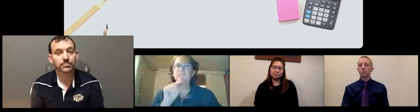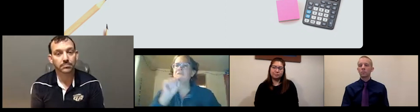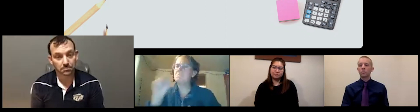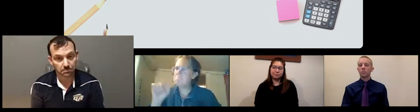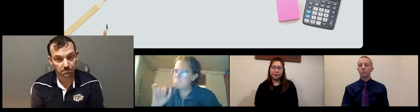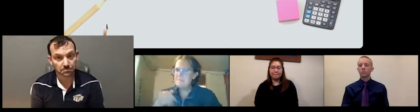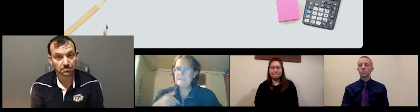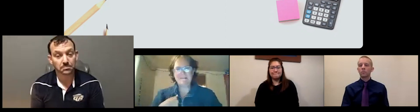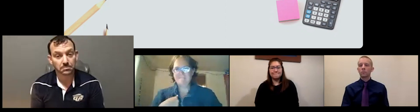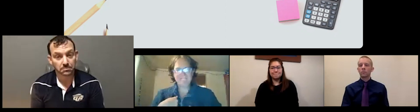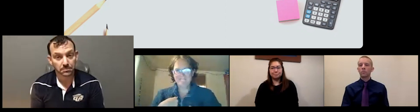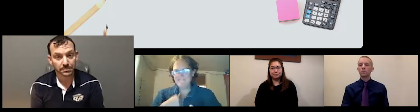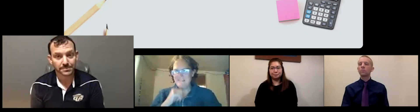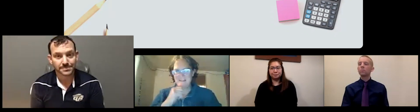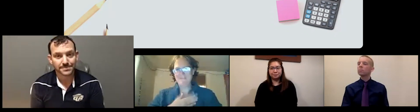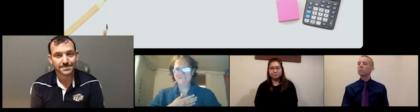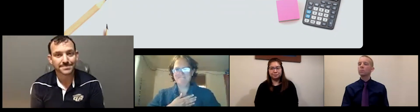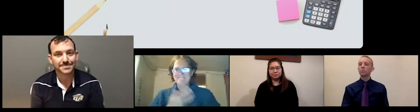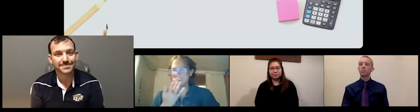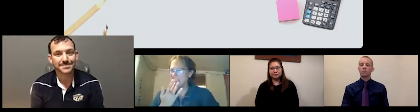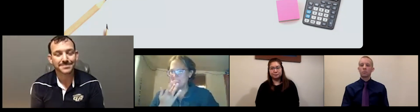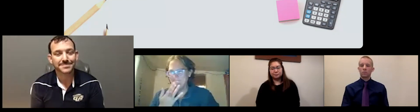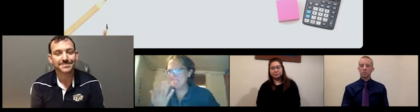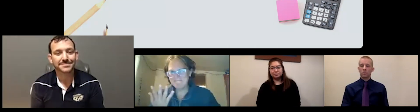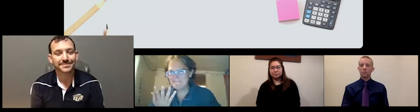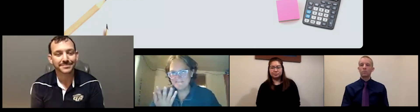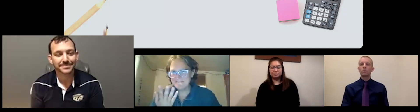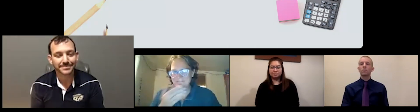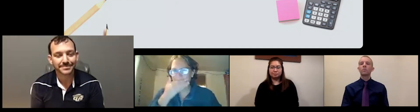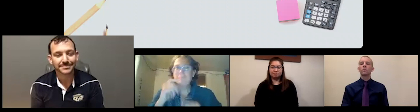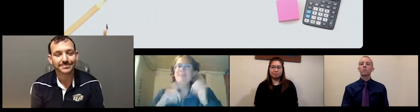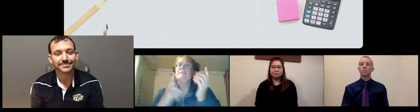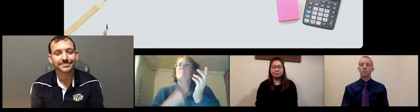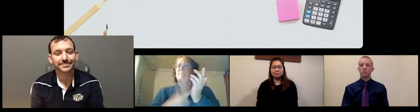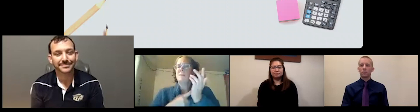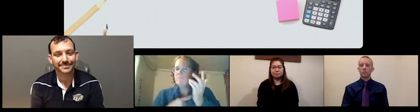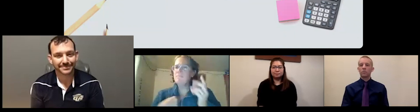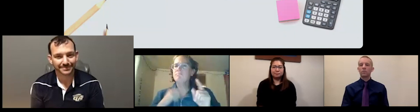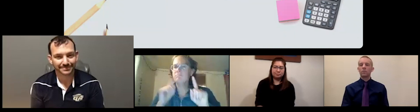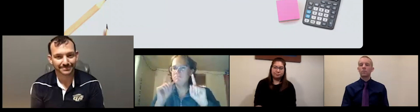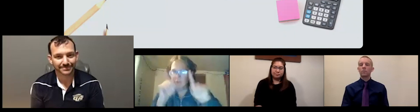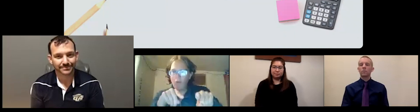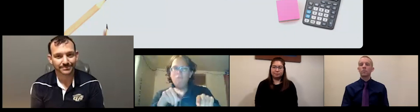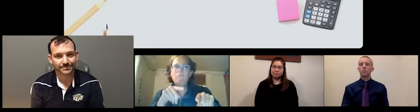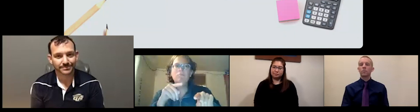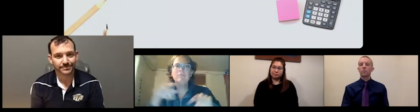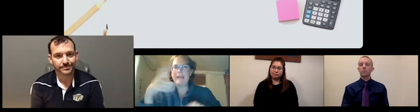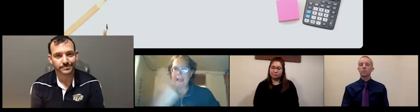That’s not my preference. Sometimes, I go to schools and they ask me